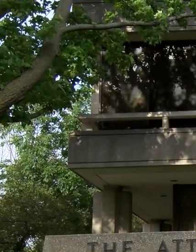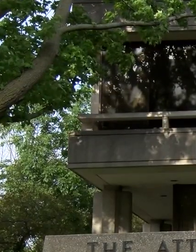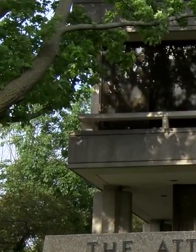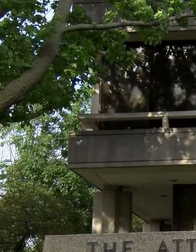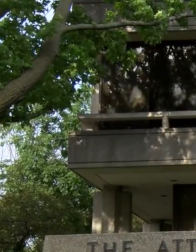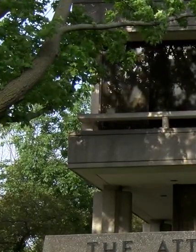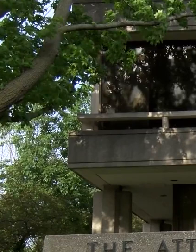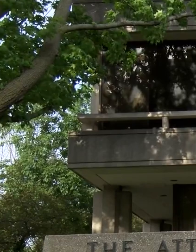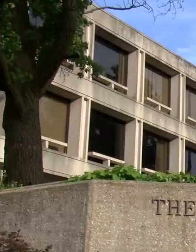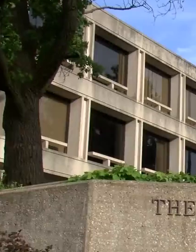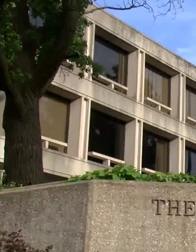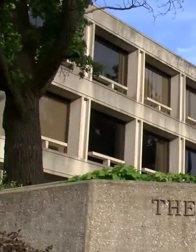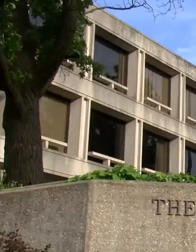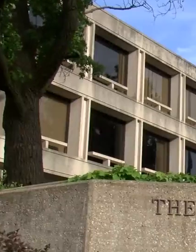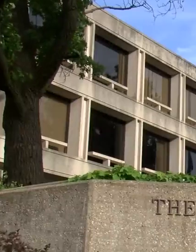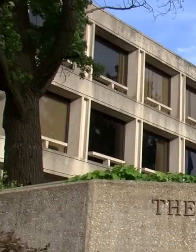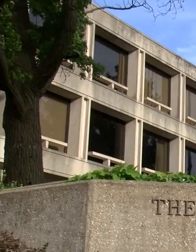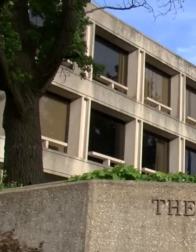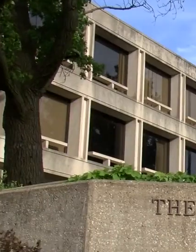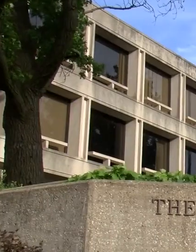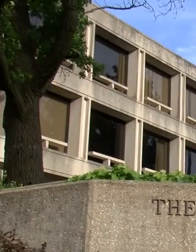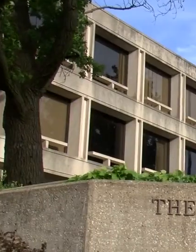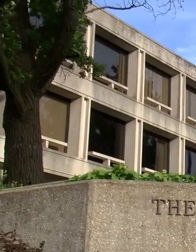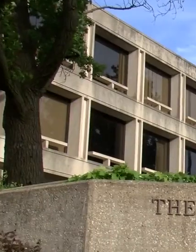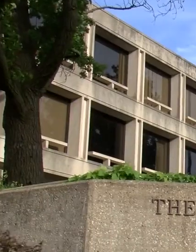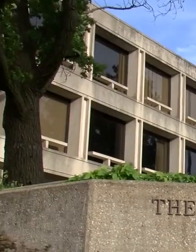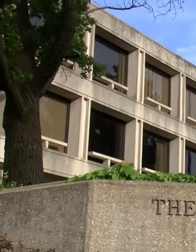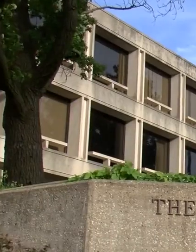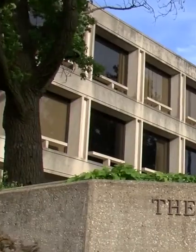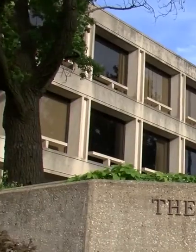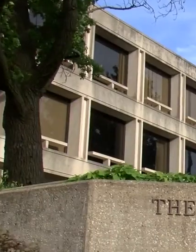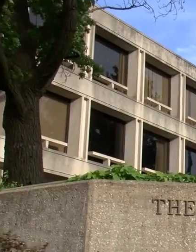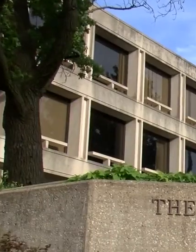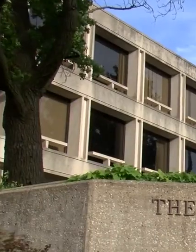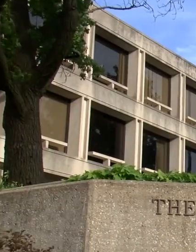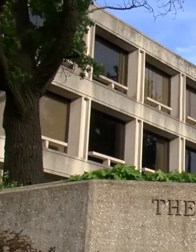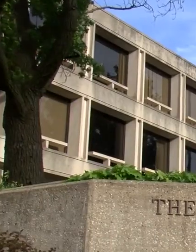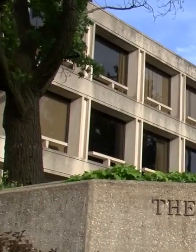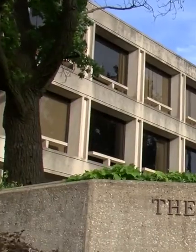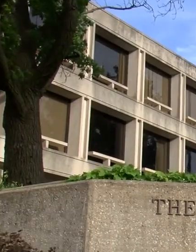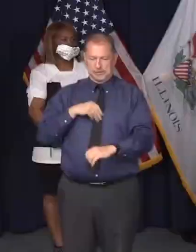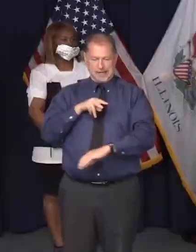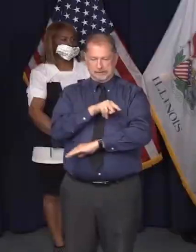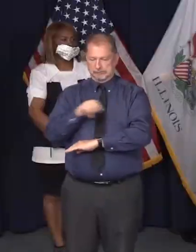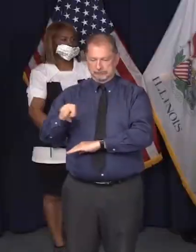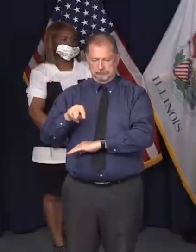FROM A SPECIFIC LOCAL POLICE DEPARTMENT POLICE HAVE NOT